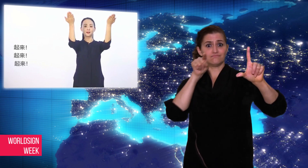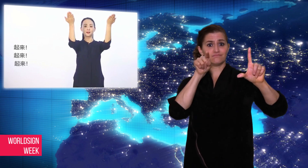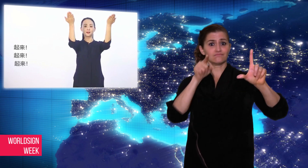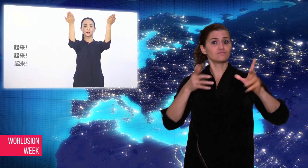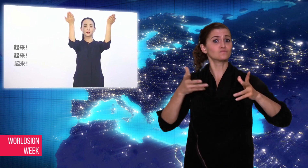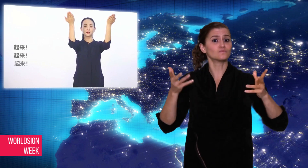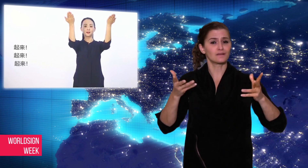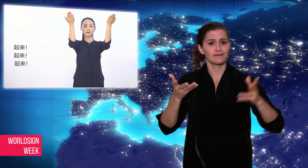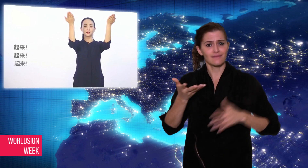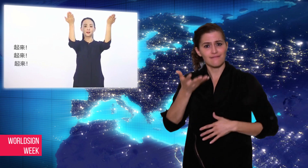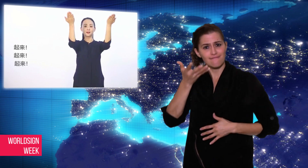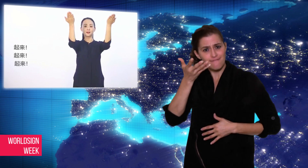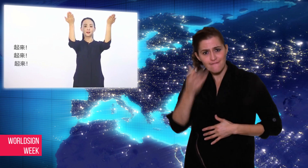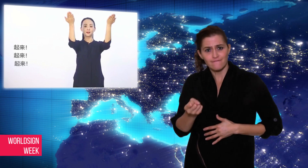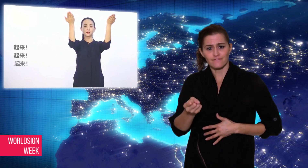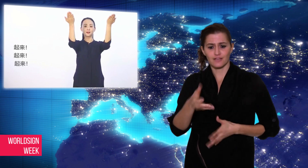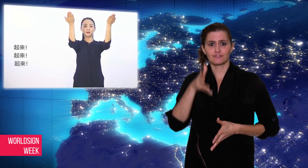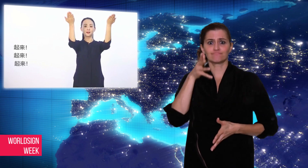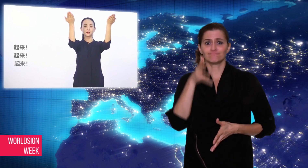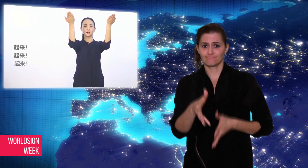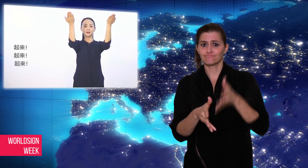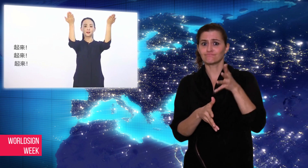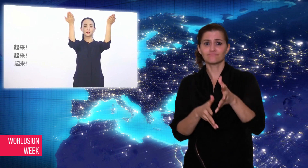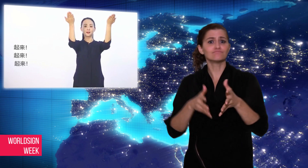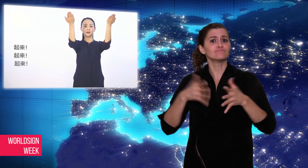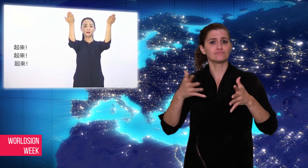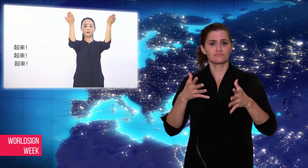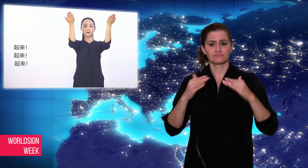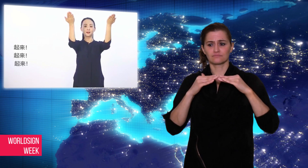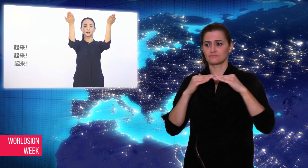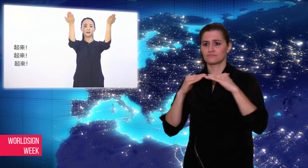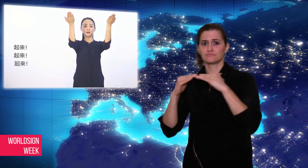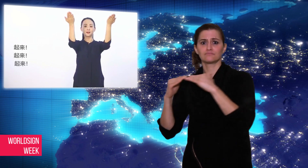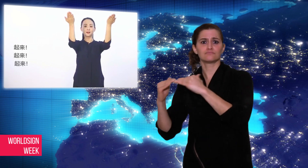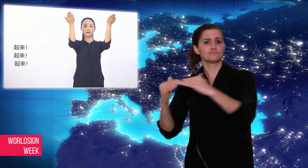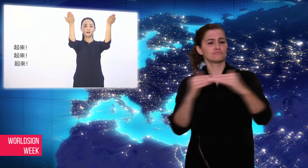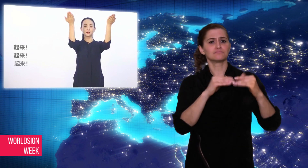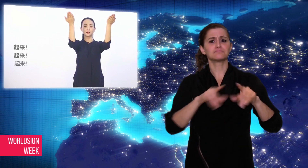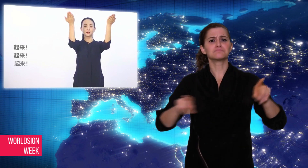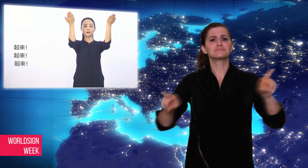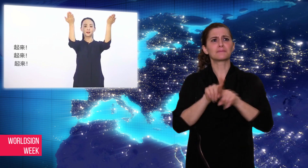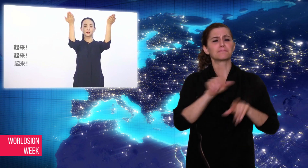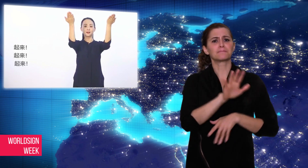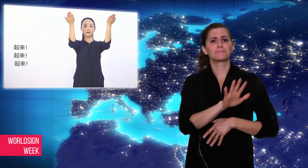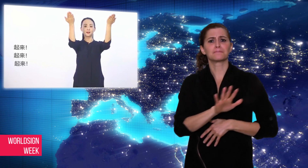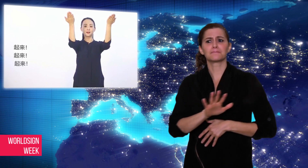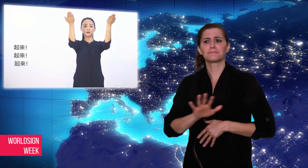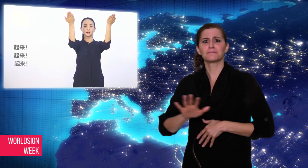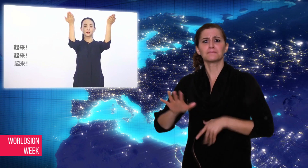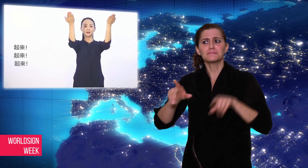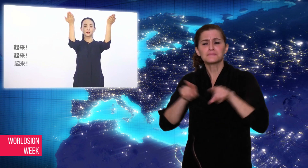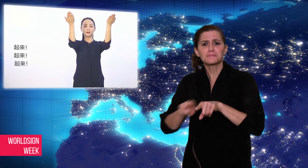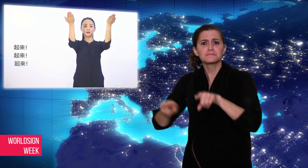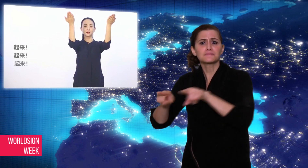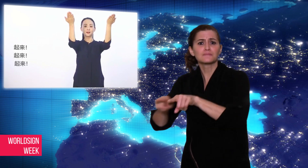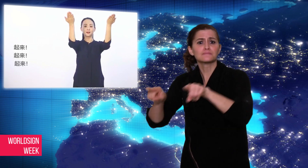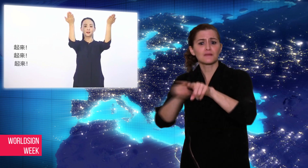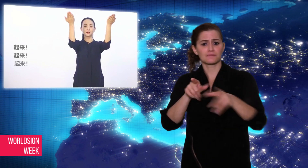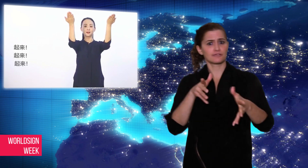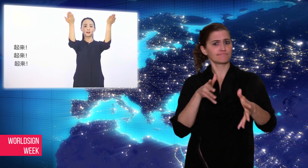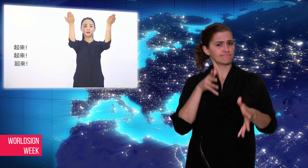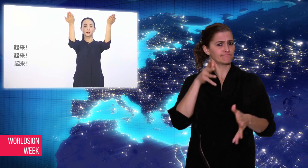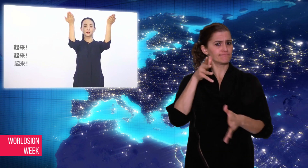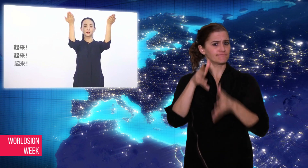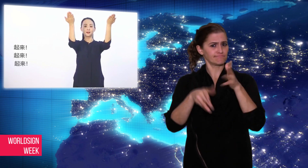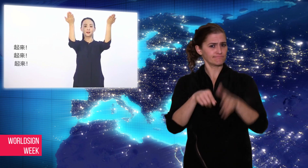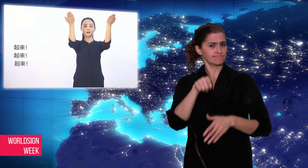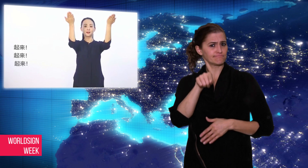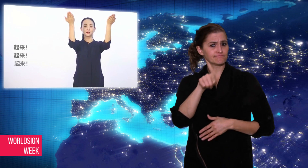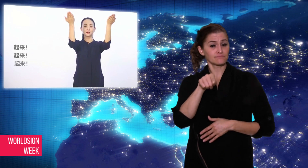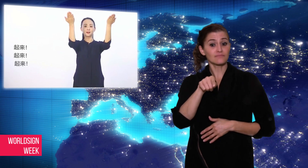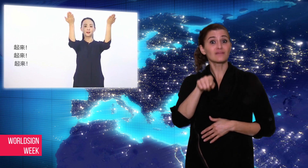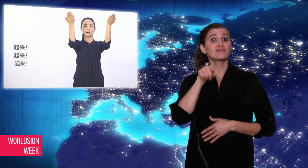are based on a "standardised system of